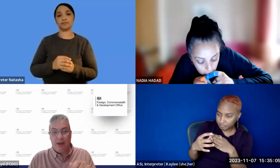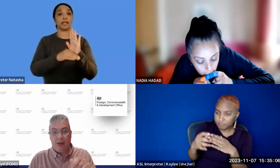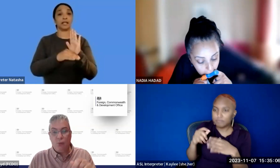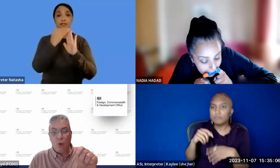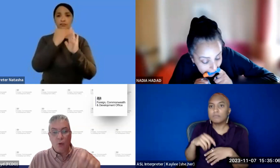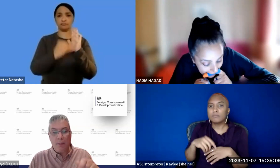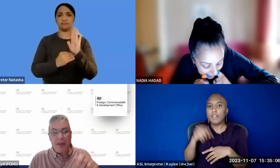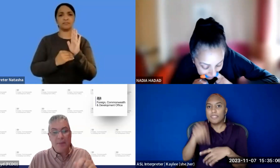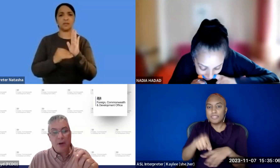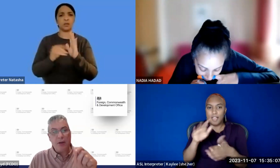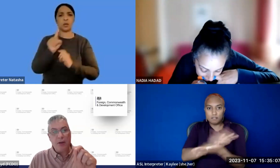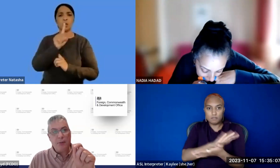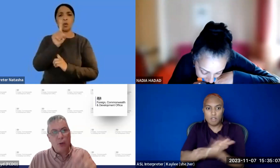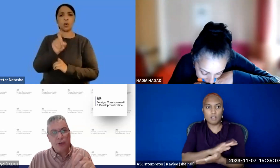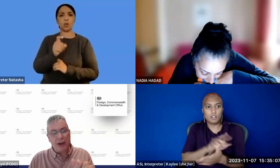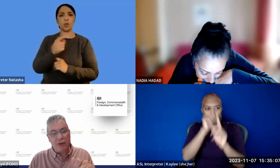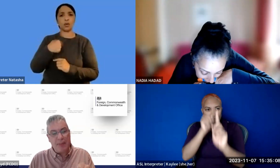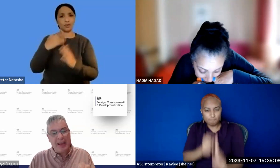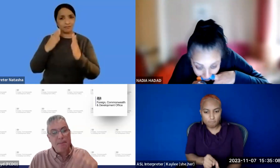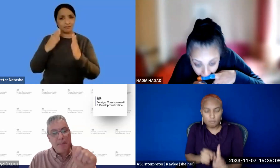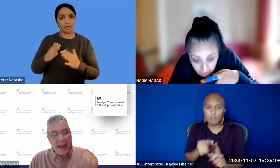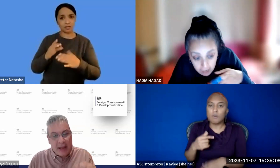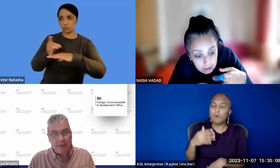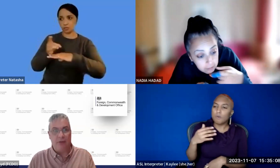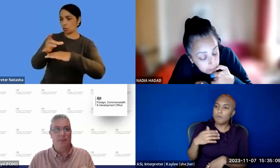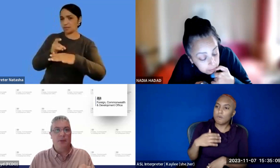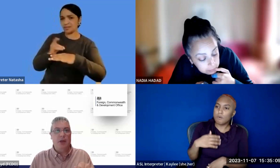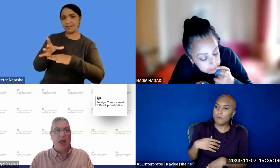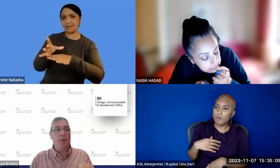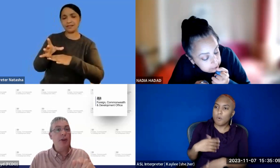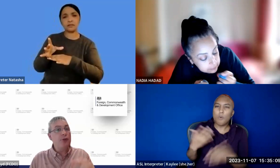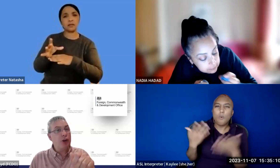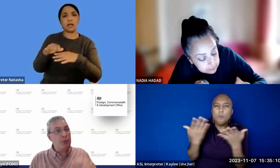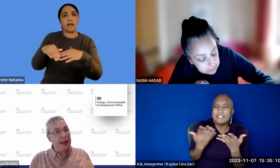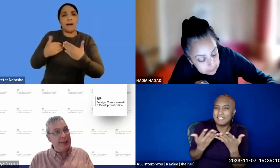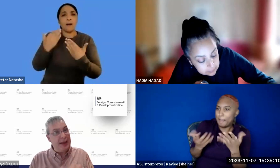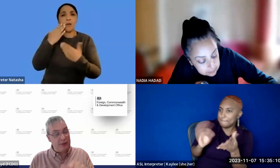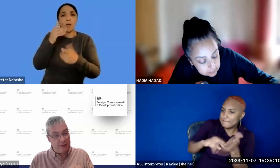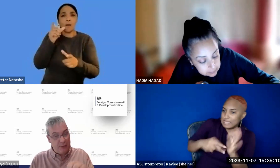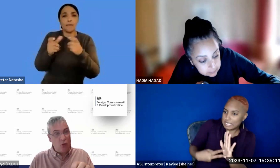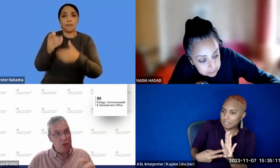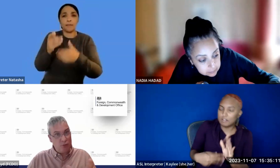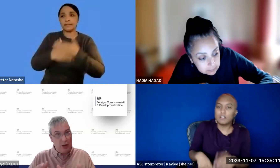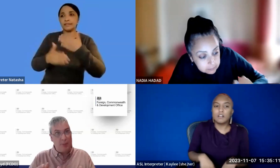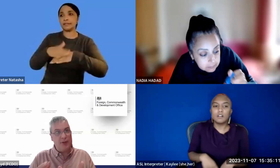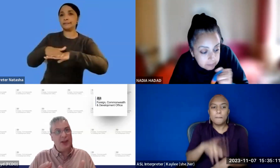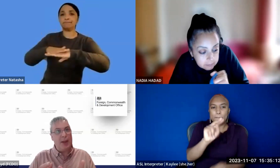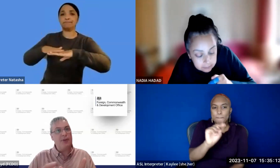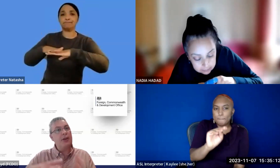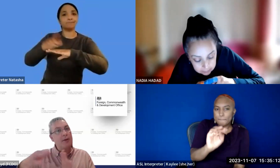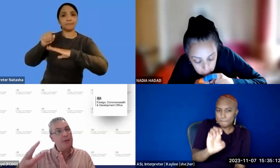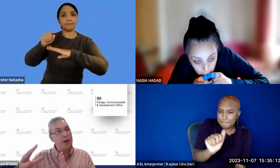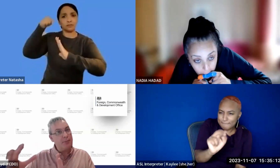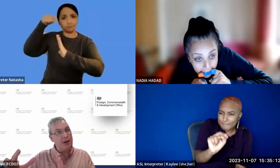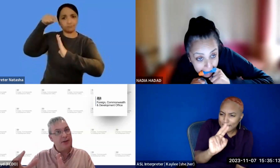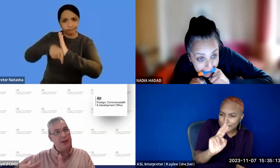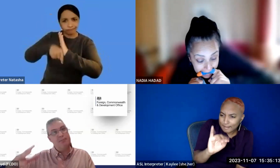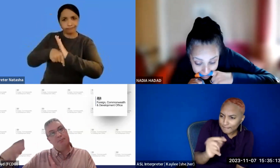and what we mean by consultation being meaningful. We try to break it down to 4 brief steps I'll cover briefly.